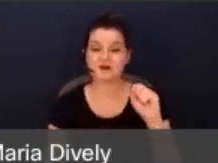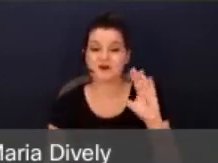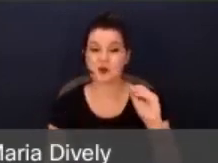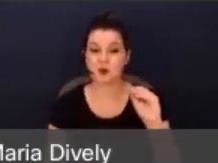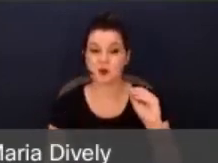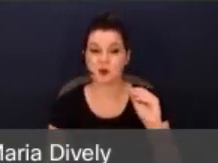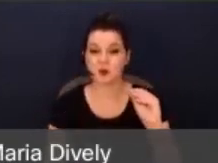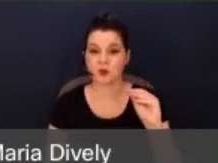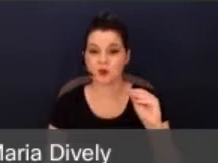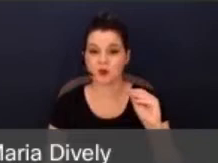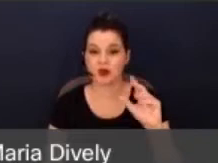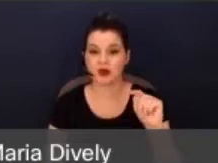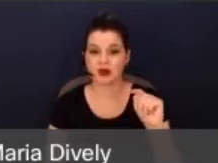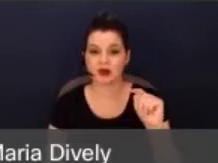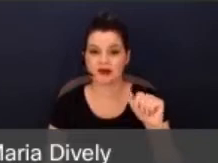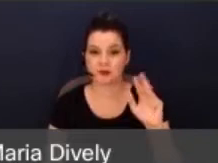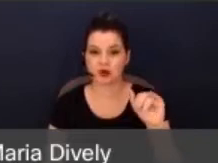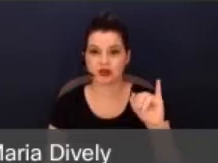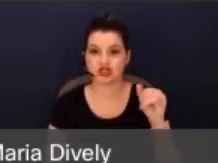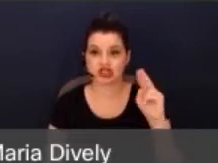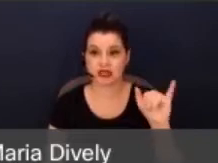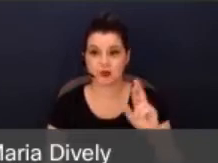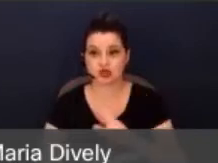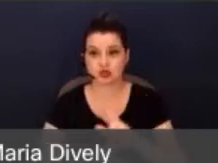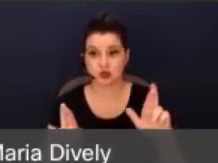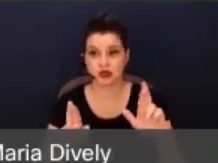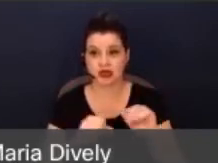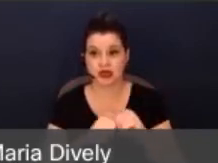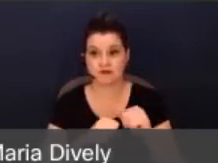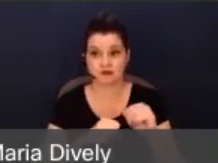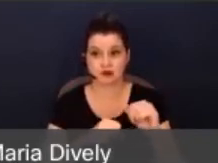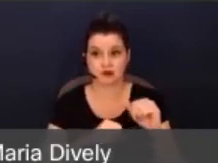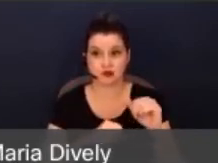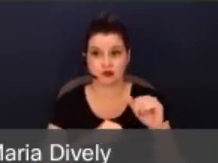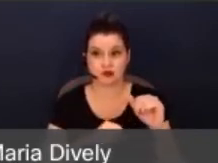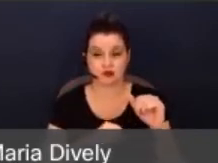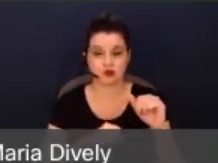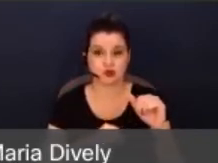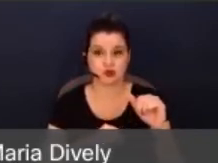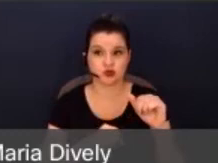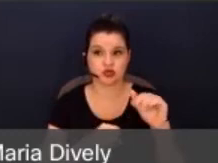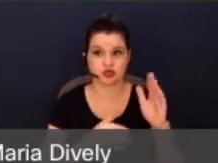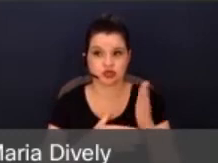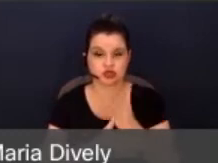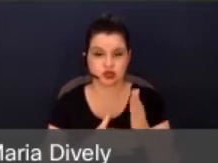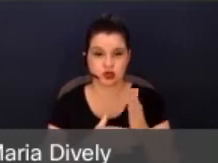Tamara, this is Jenny. Once you're ready, you have to use the share. Yeah, it's underneath.